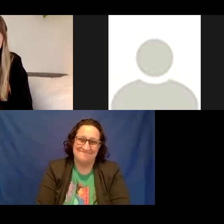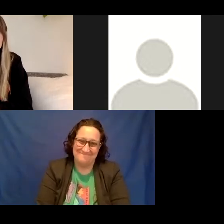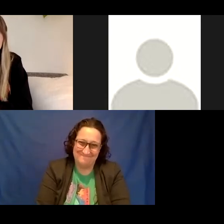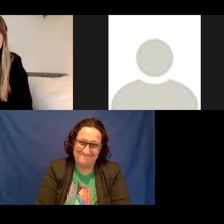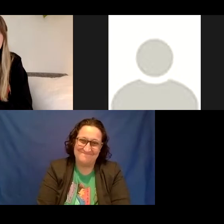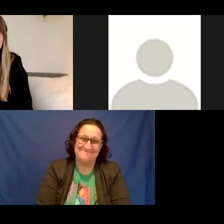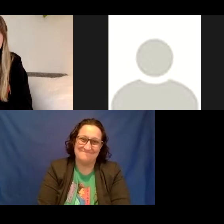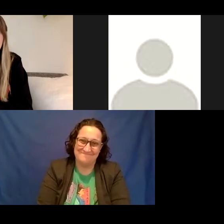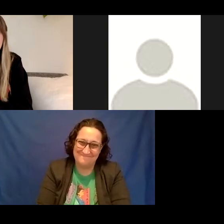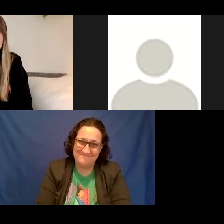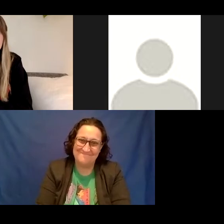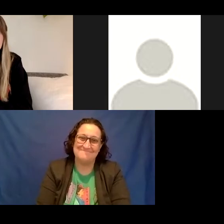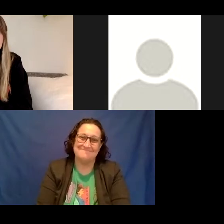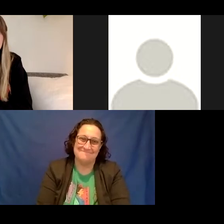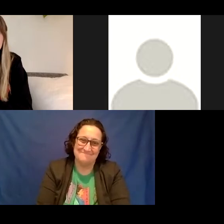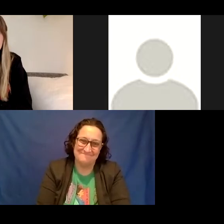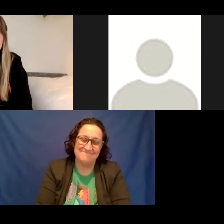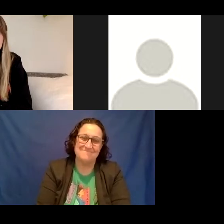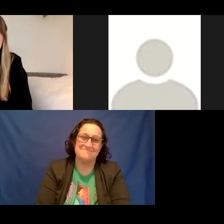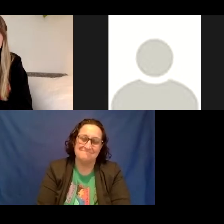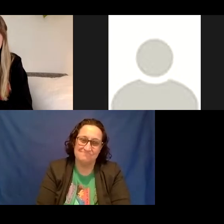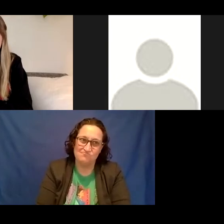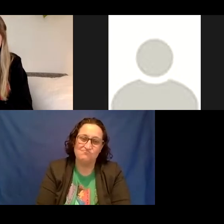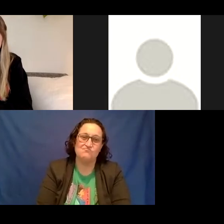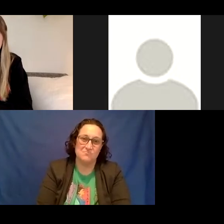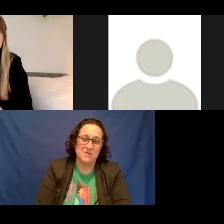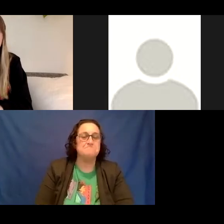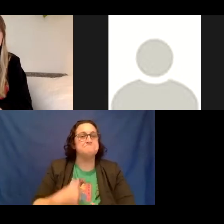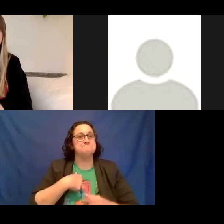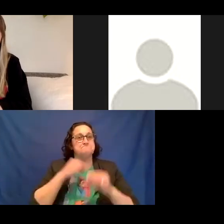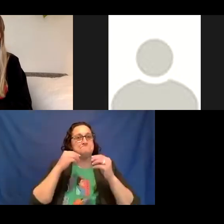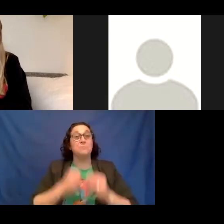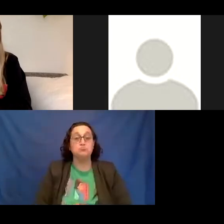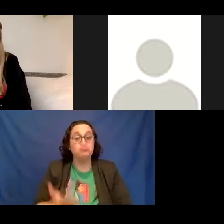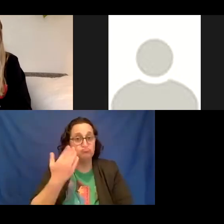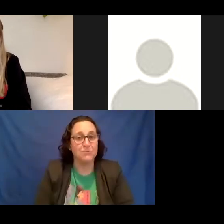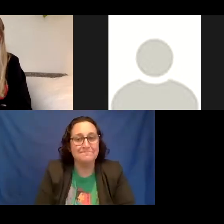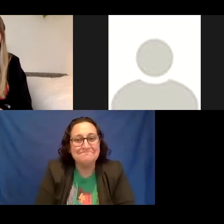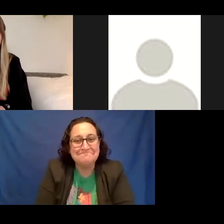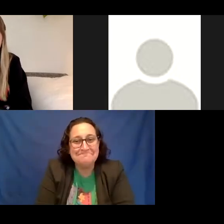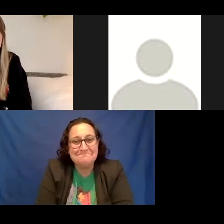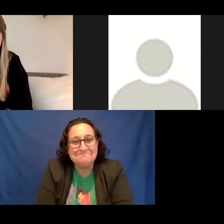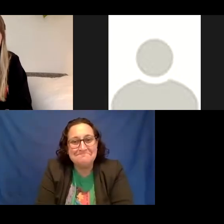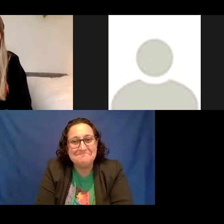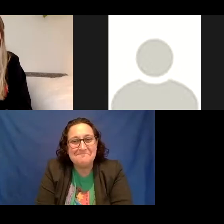and in lieu of that, we were wondering how has gender evolved over the years